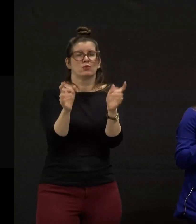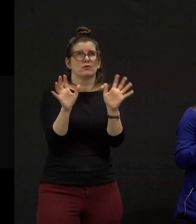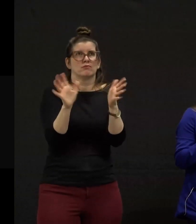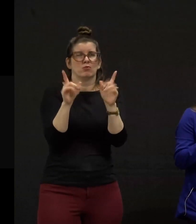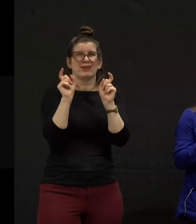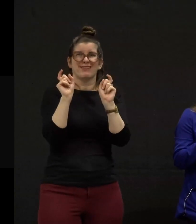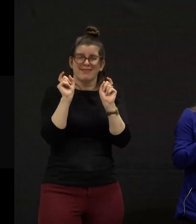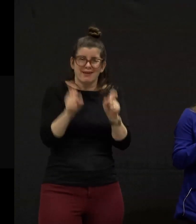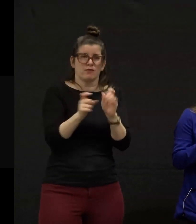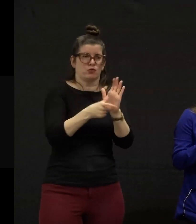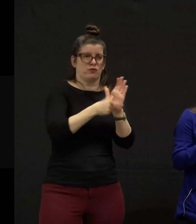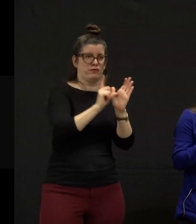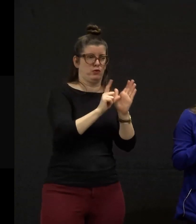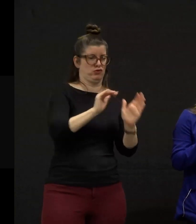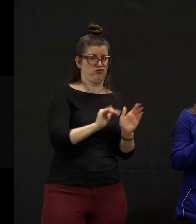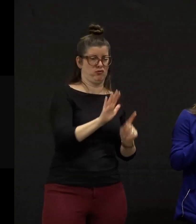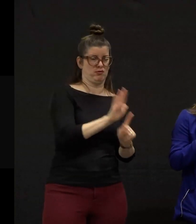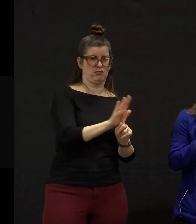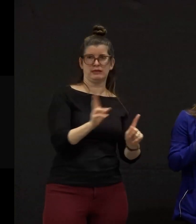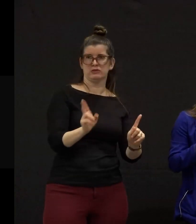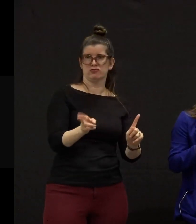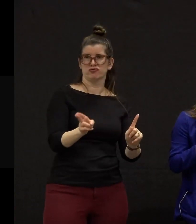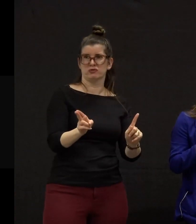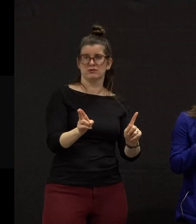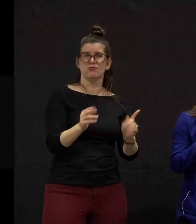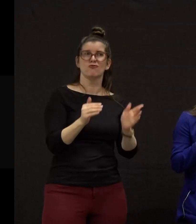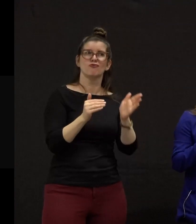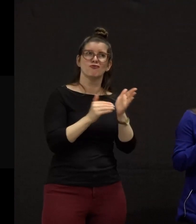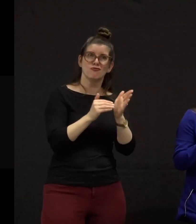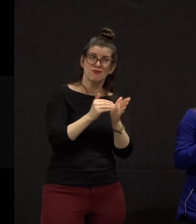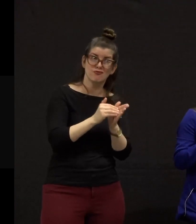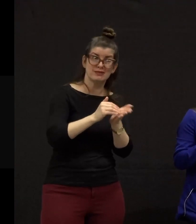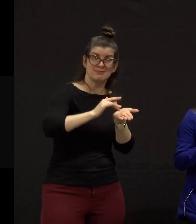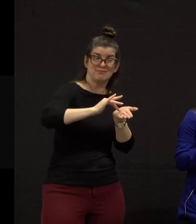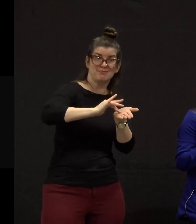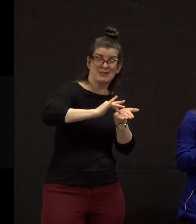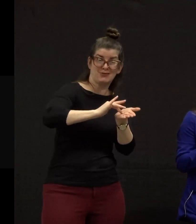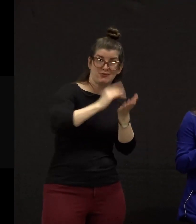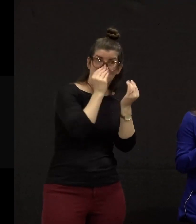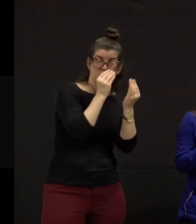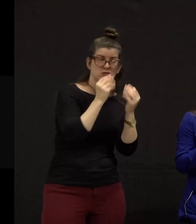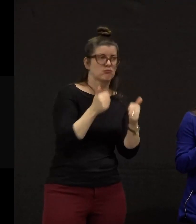And often, there's medical information which is wonderful to have,